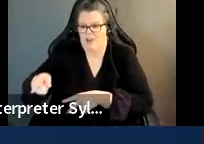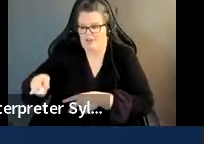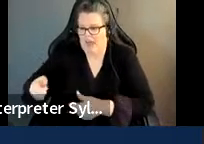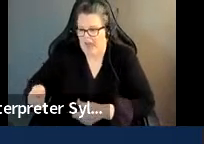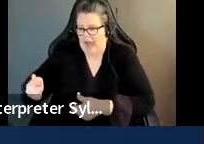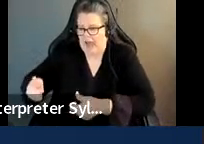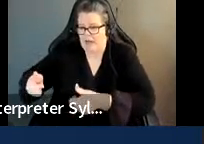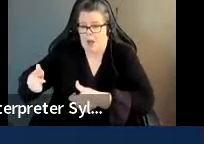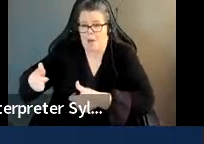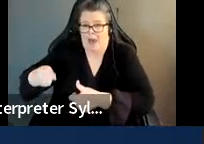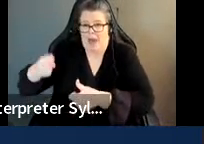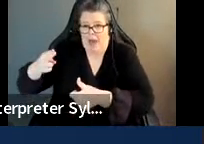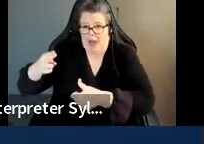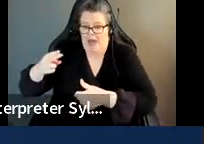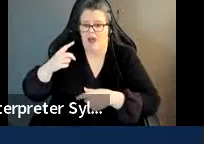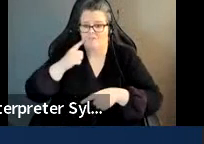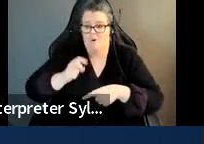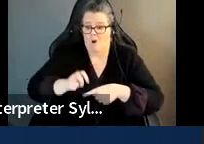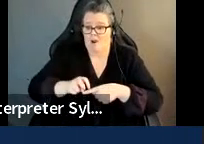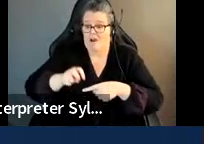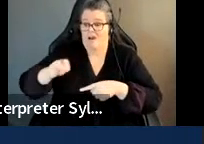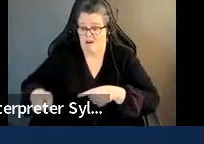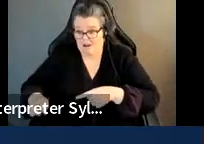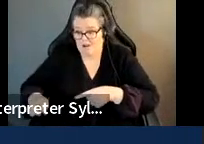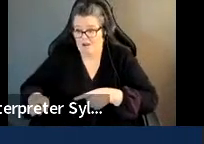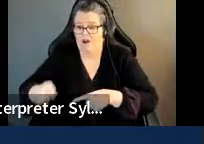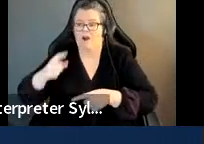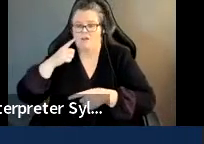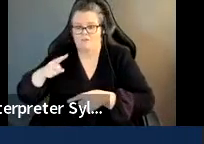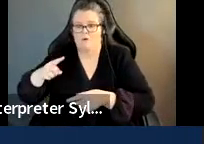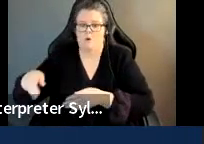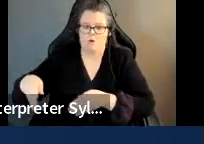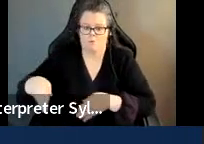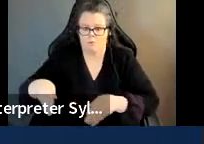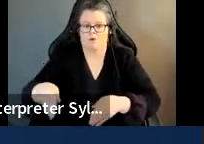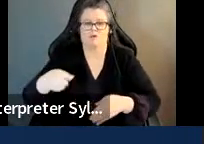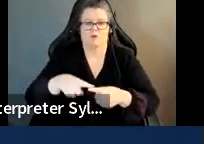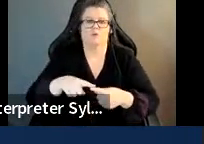for me just to do the scanning of my breasts.